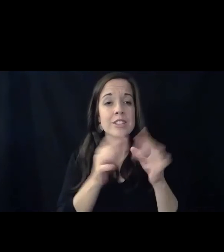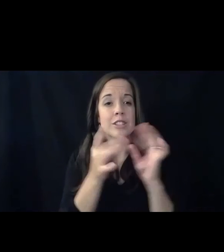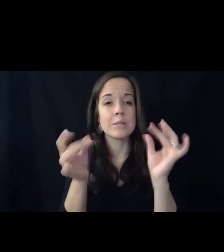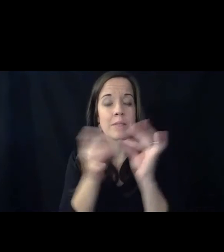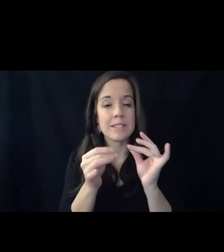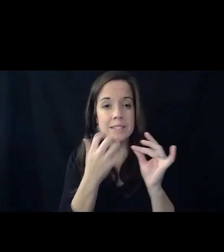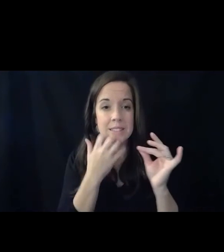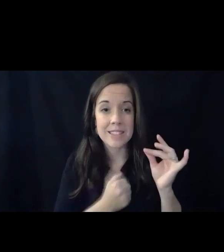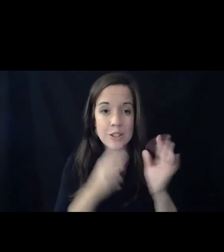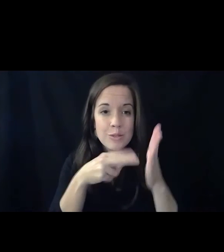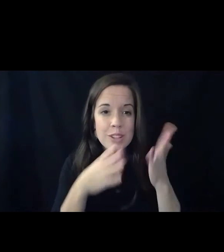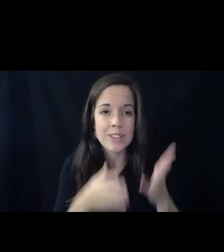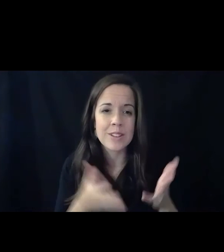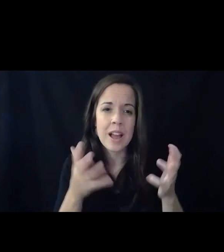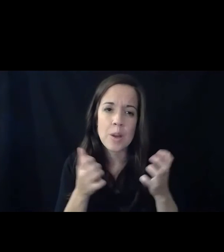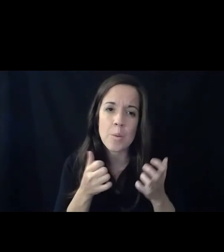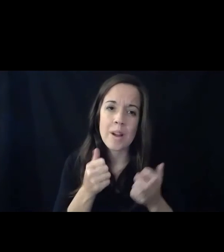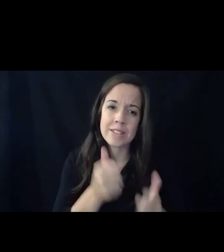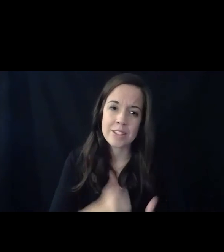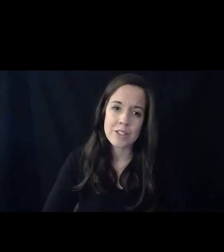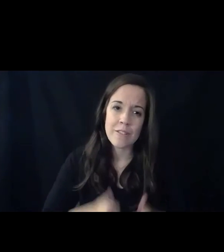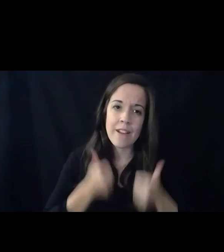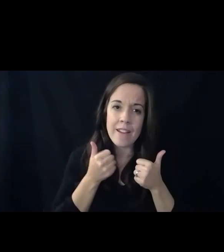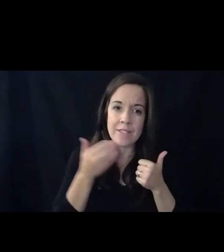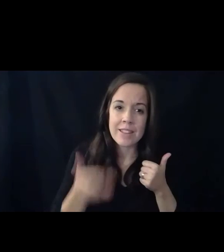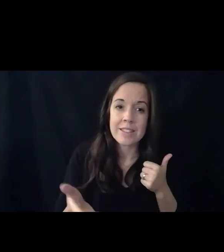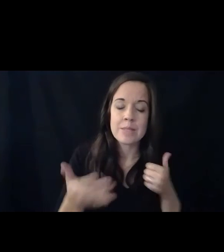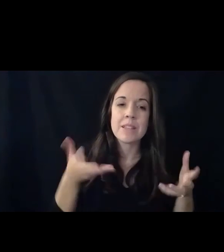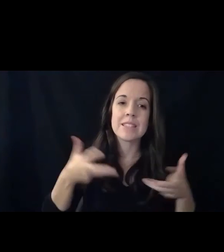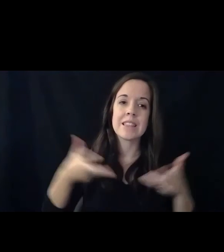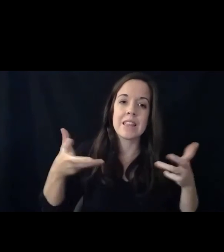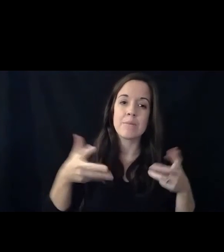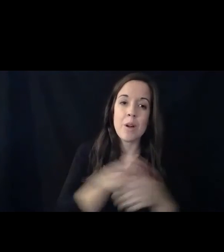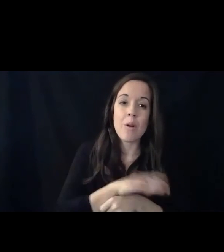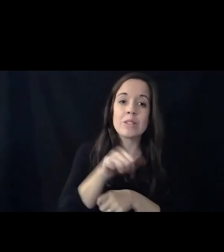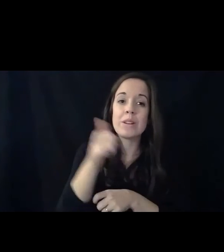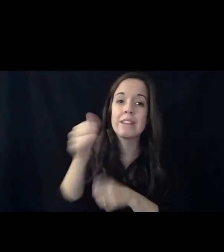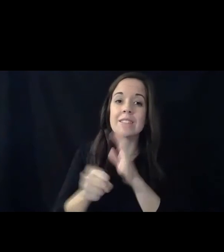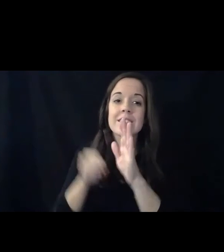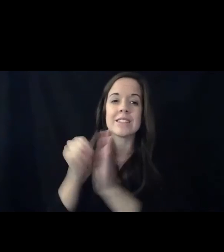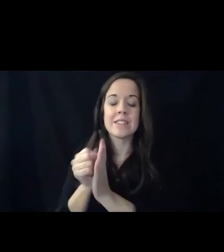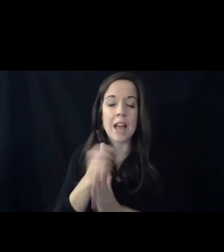I so want to survive this. Please lead me whole into another season so I may dare begin again.